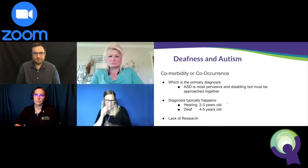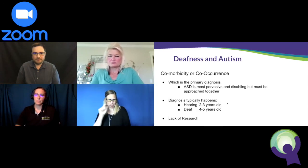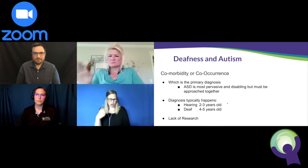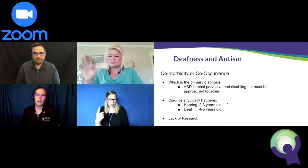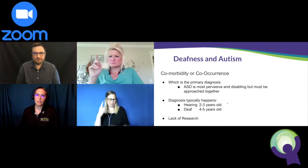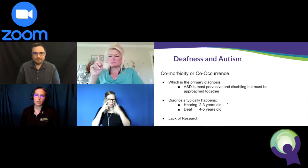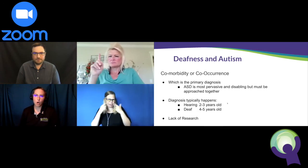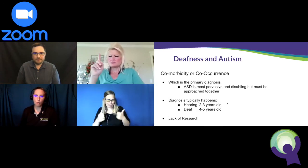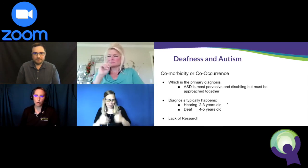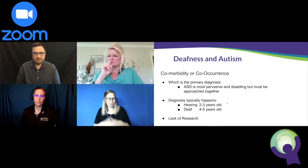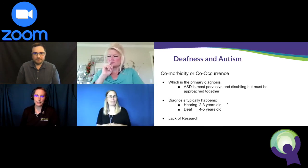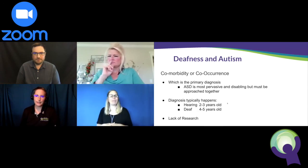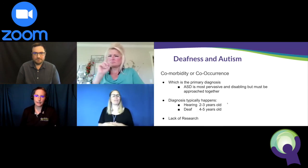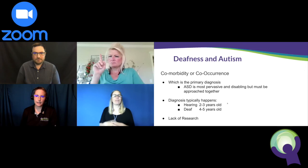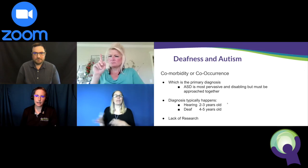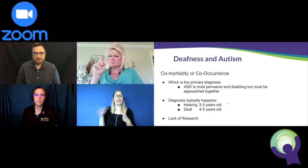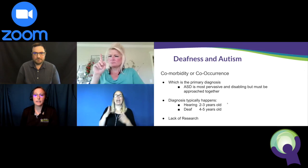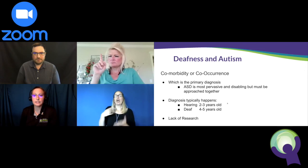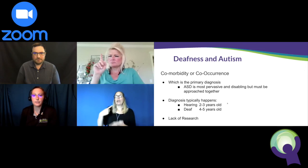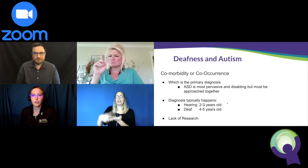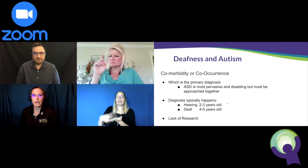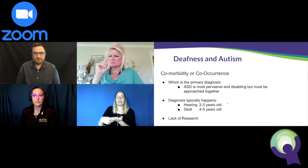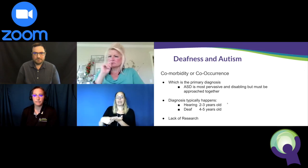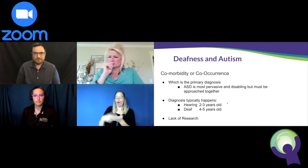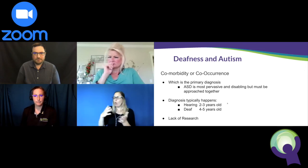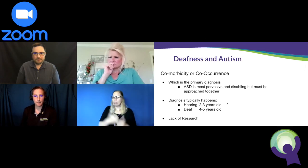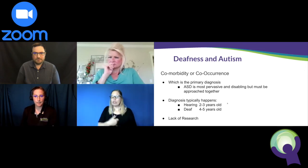So we talk about comorbidity.. I'm sorry yes Ronda, go ahead.